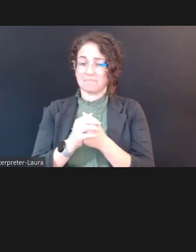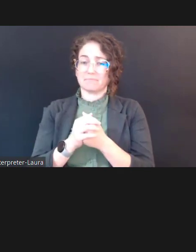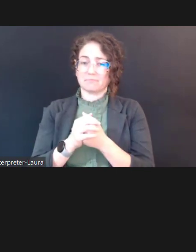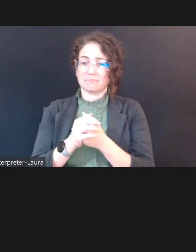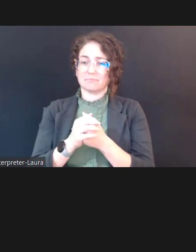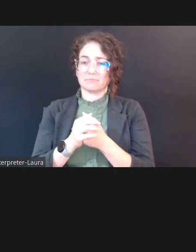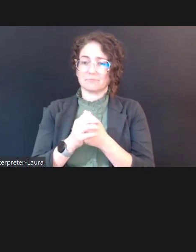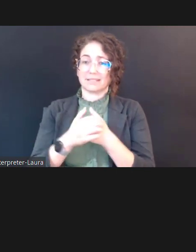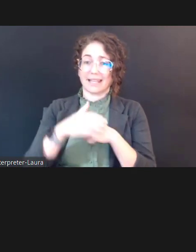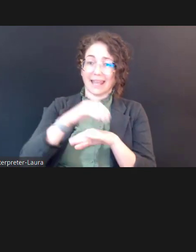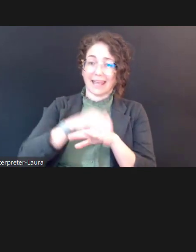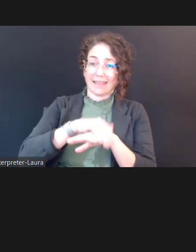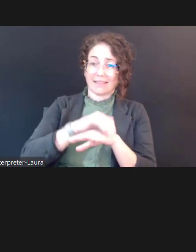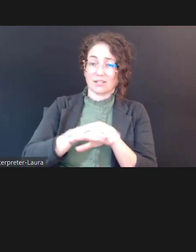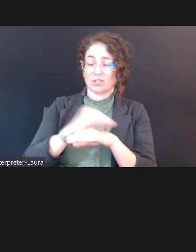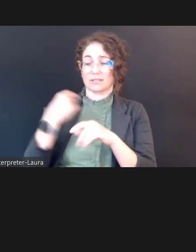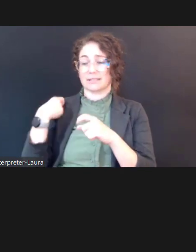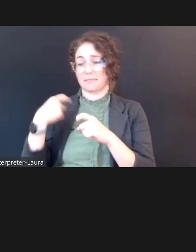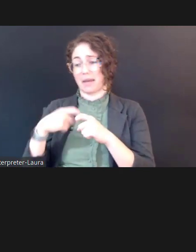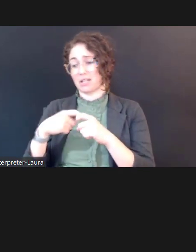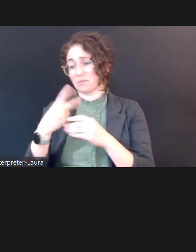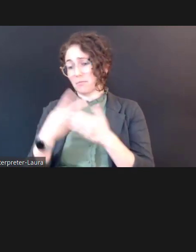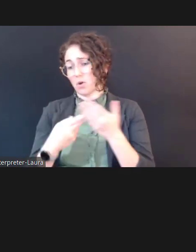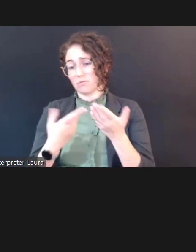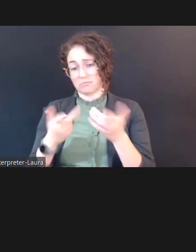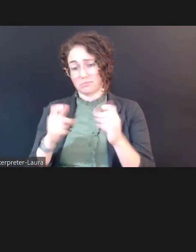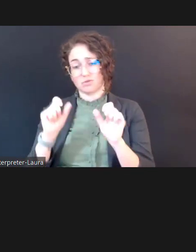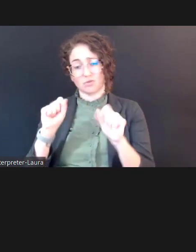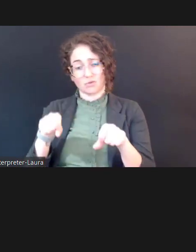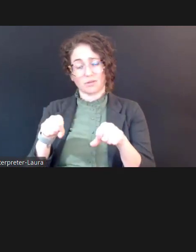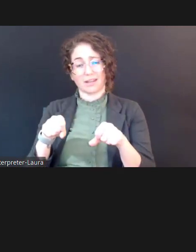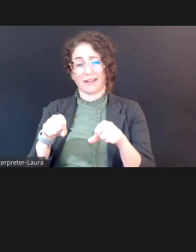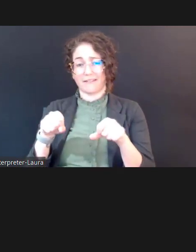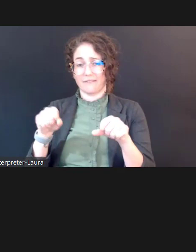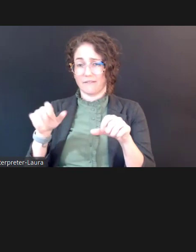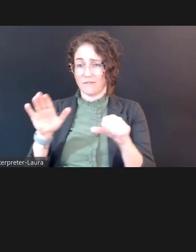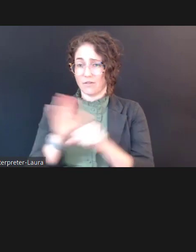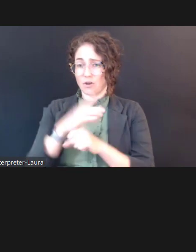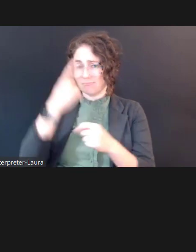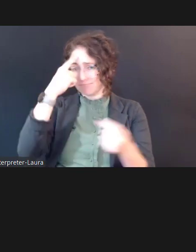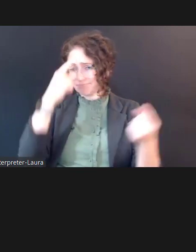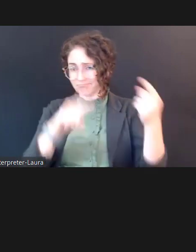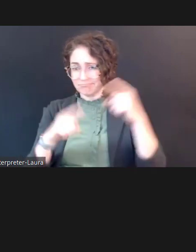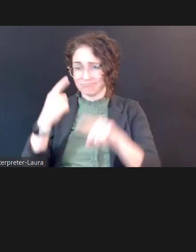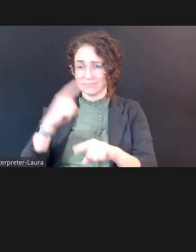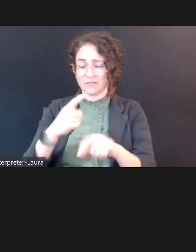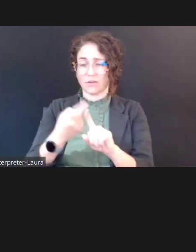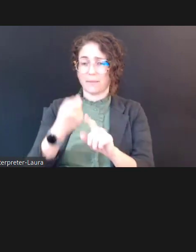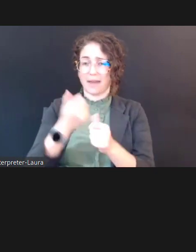So, you can get full buy-in from everybody that this is not just an exercise.